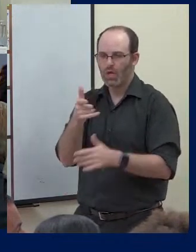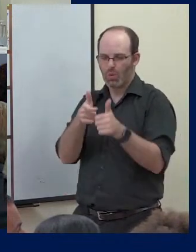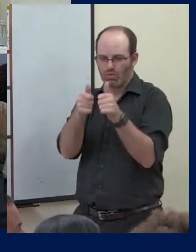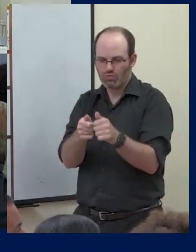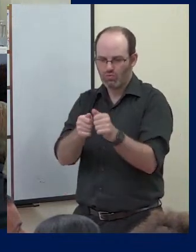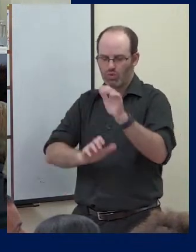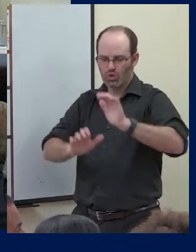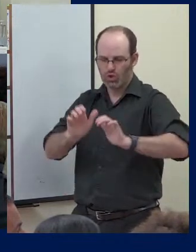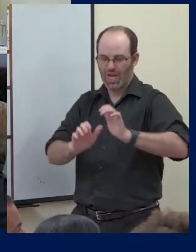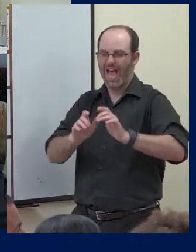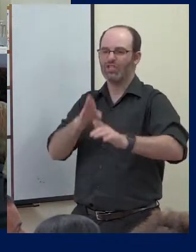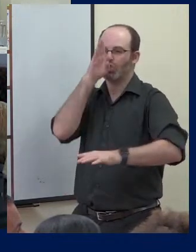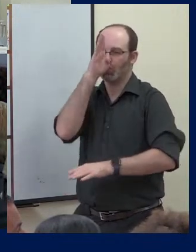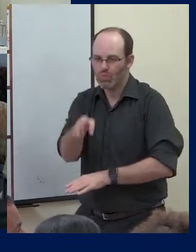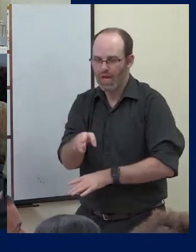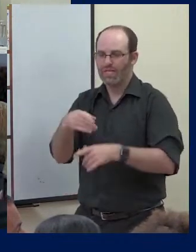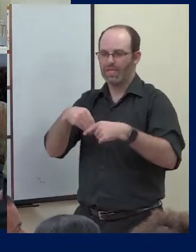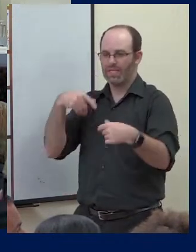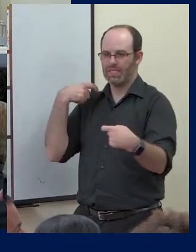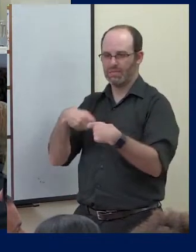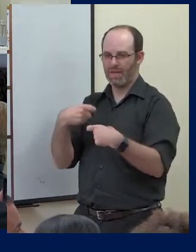you in Spanish and that is important.